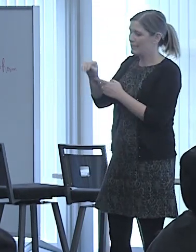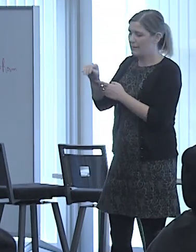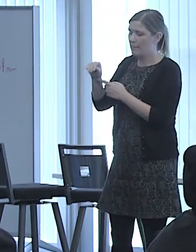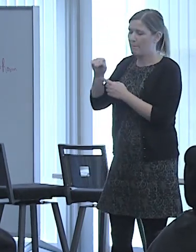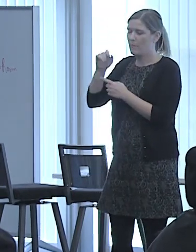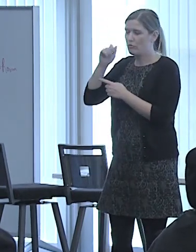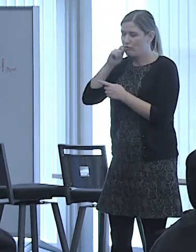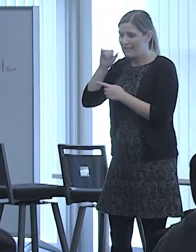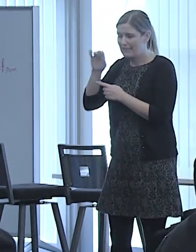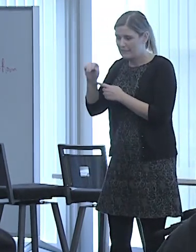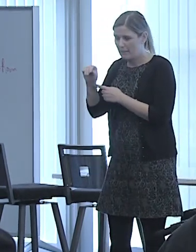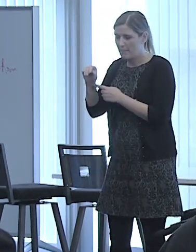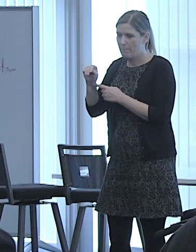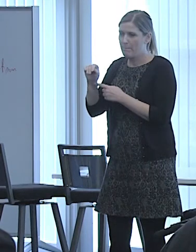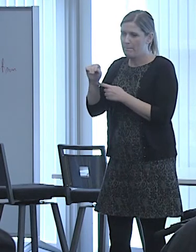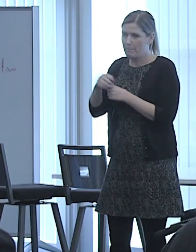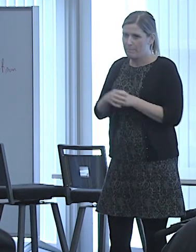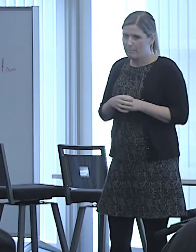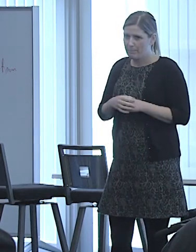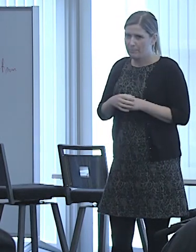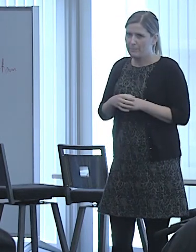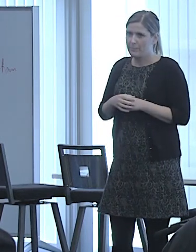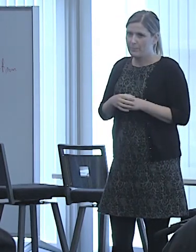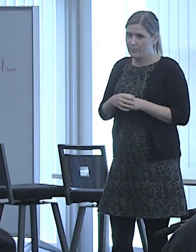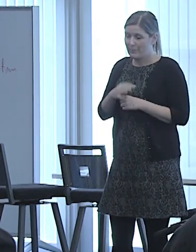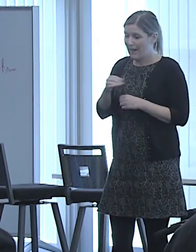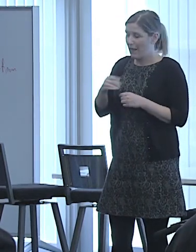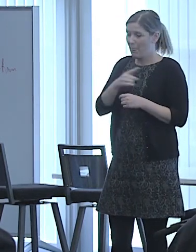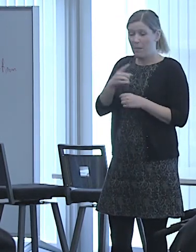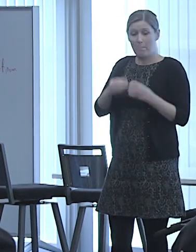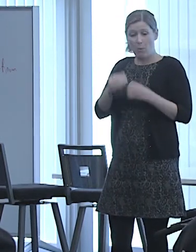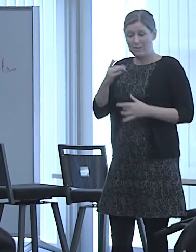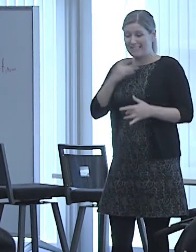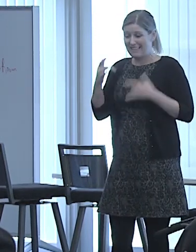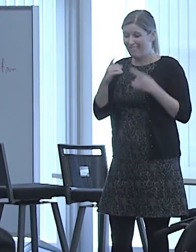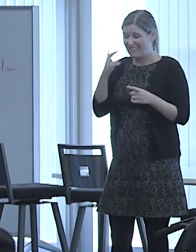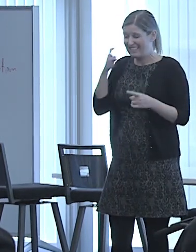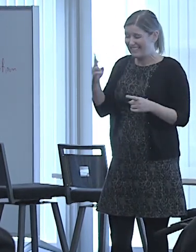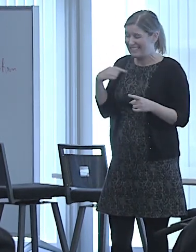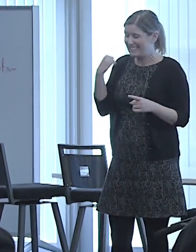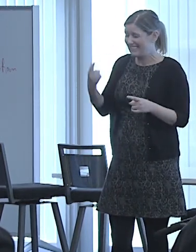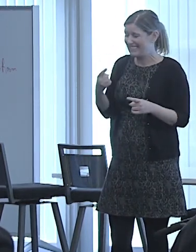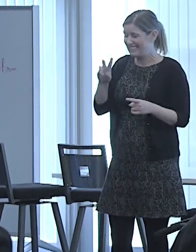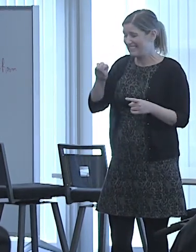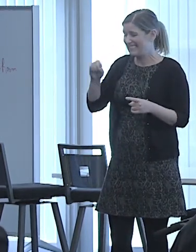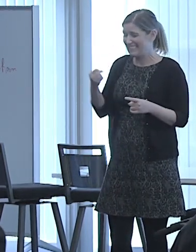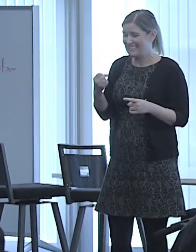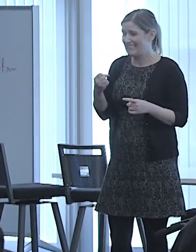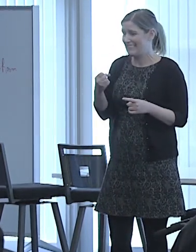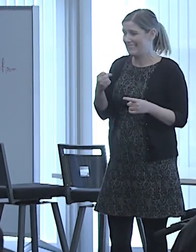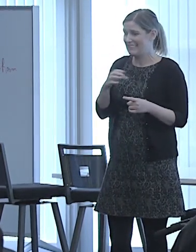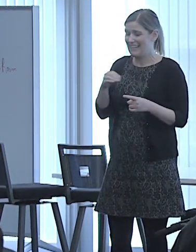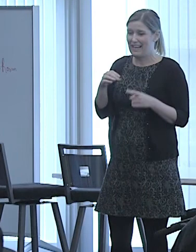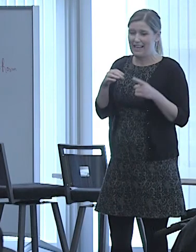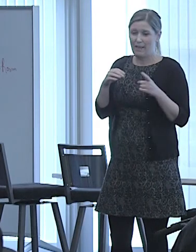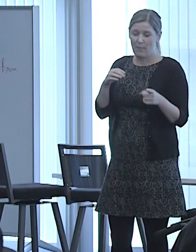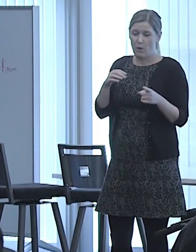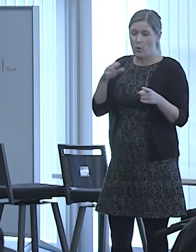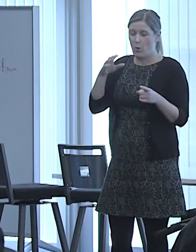And that it is the most exciting thing they've seen since the Civil Rights Movement, that their white Southern father marched in Selma